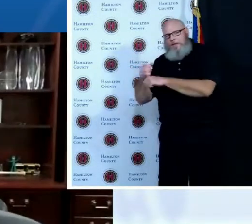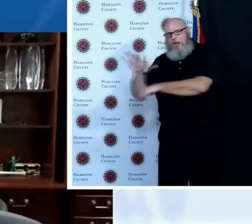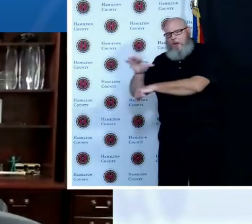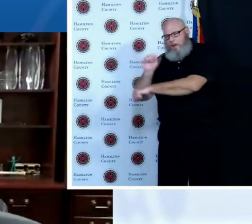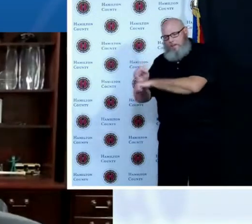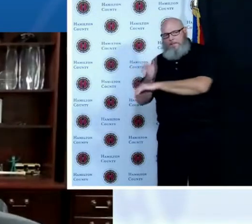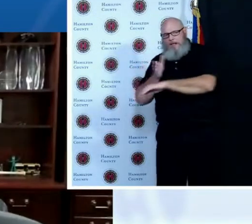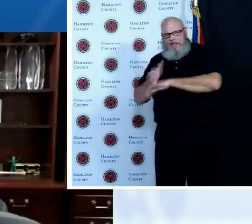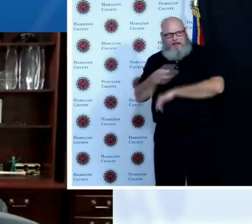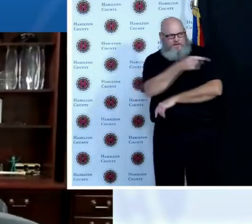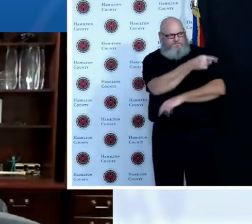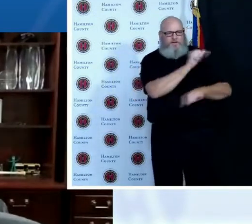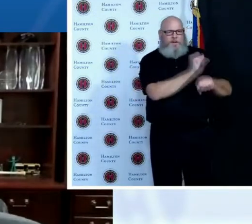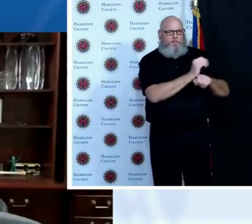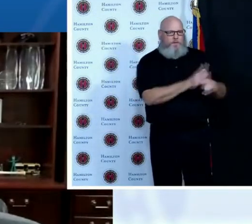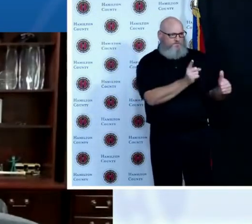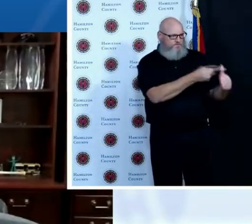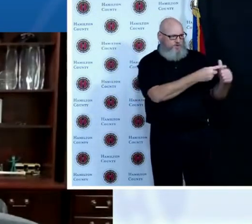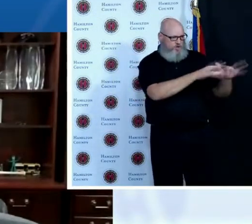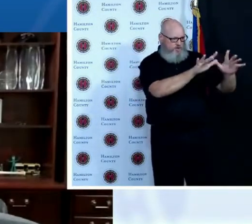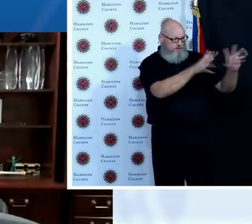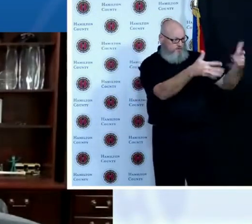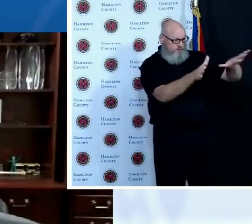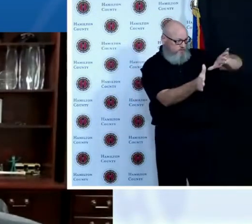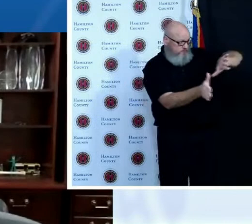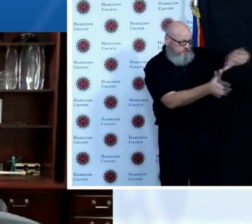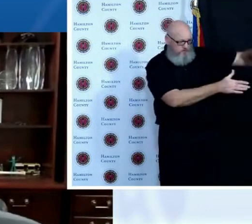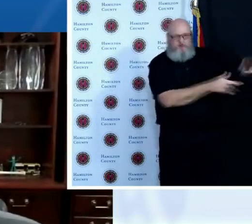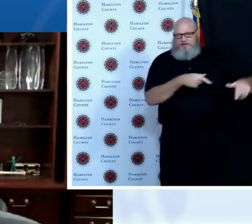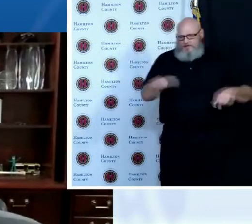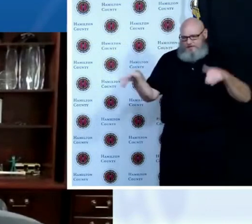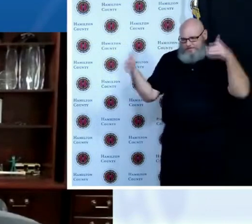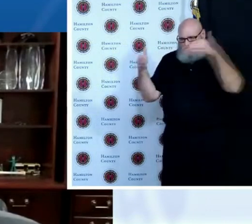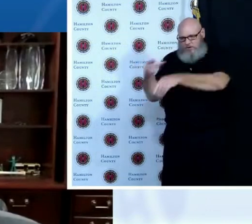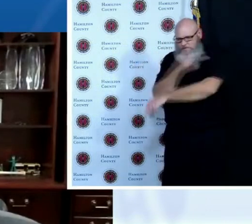we get vaccined and availability of vaccines throughout the entire community continue to